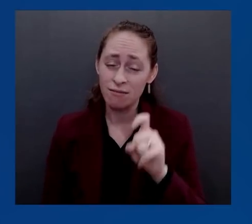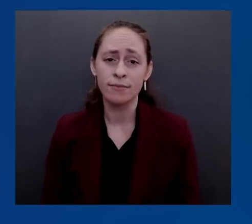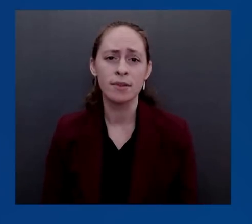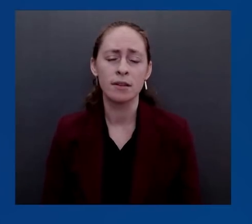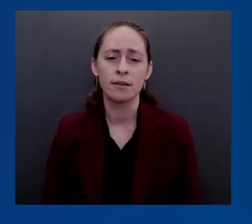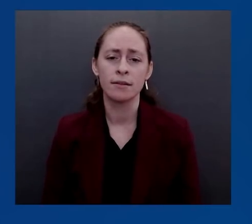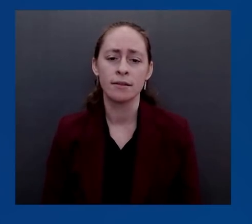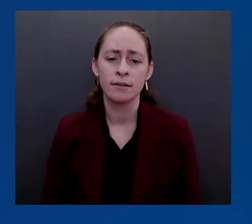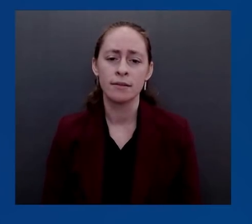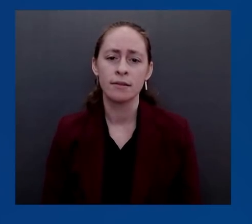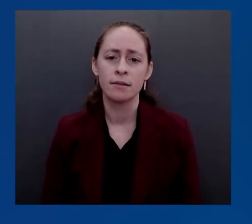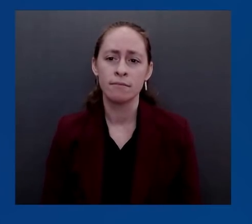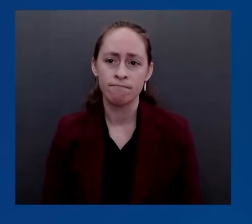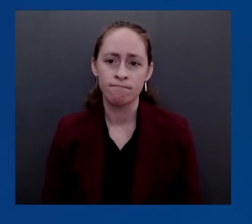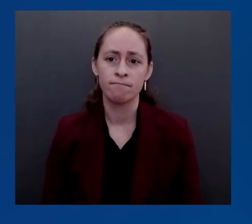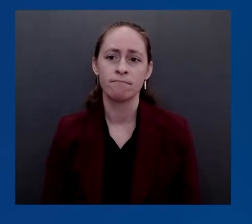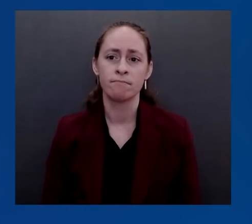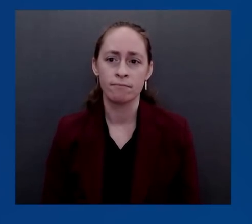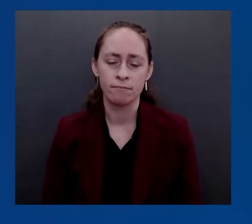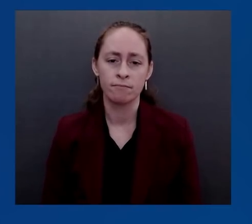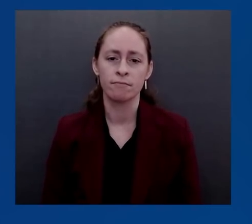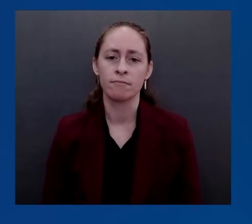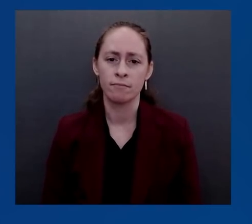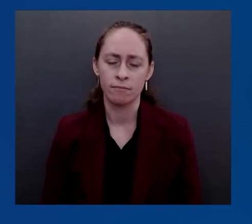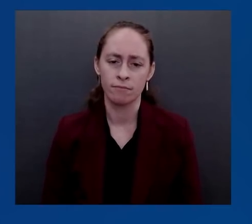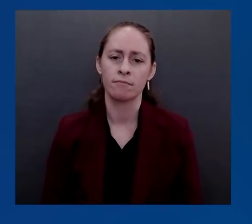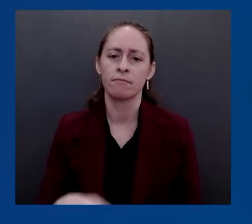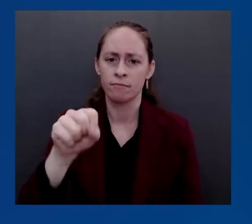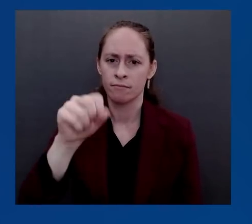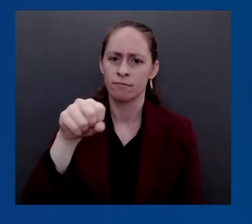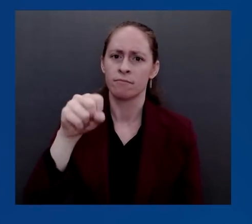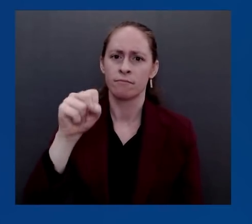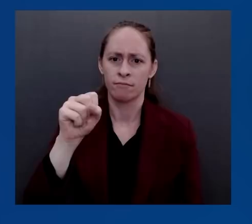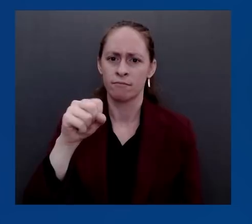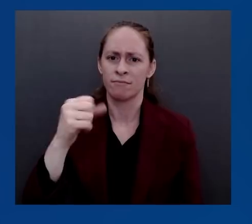over the last year. We know that you don't necessarily